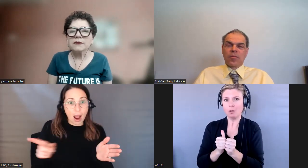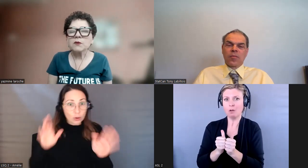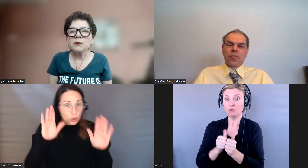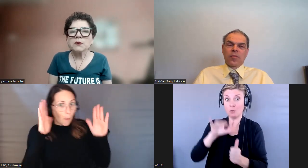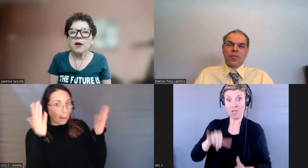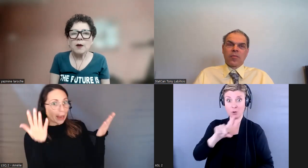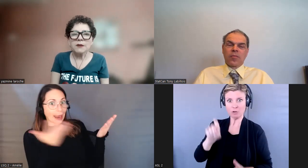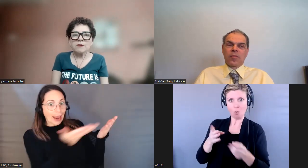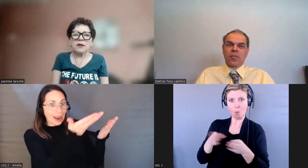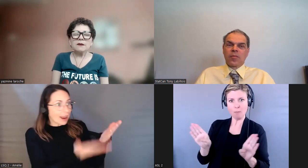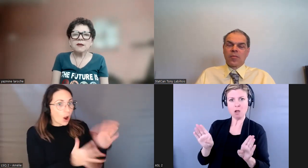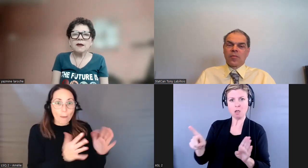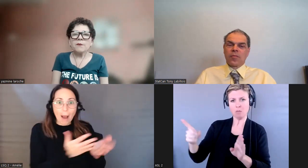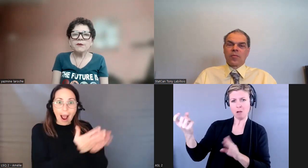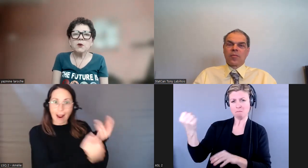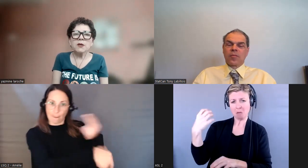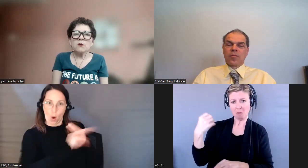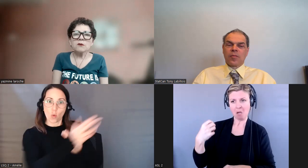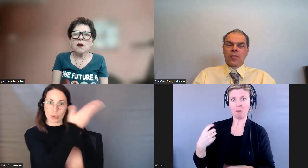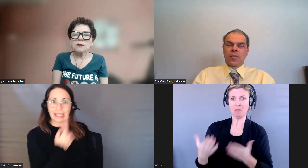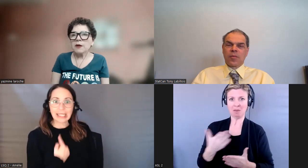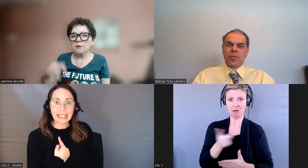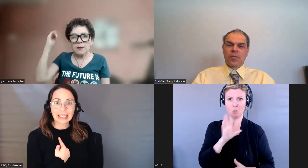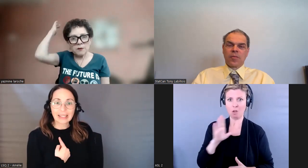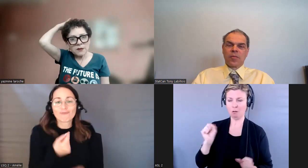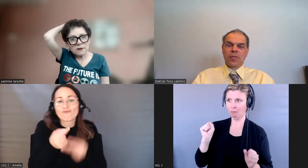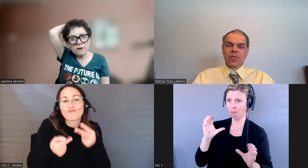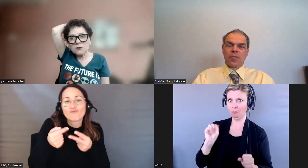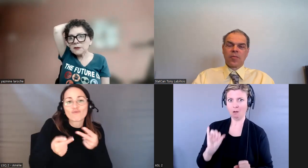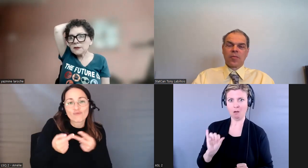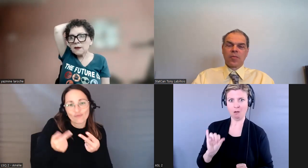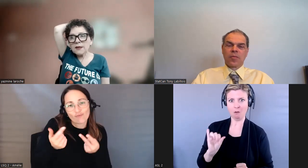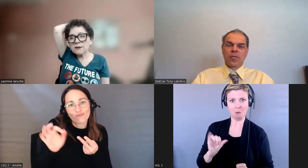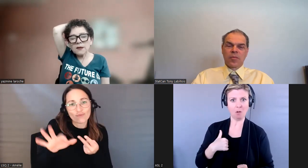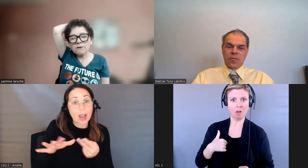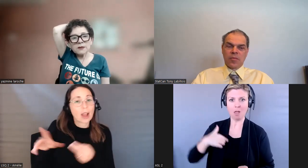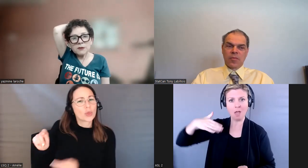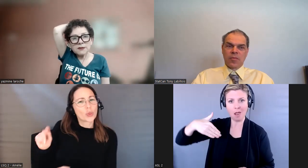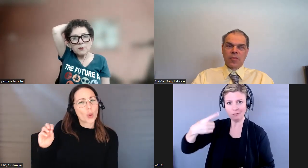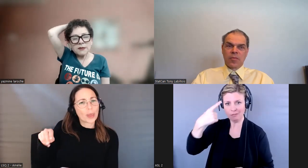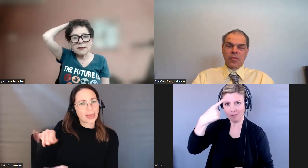so those are a couple of things um Tony you talked about people with individual invisible